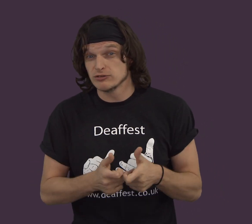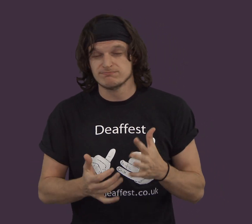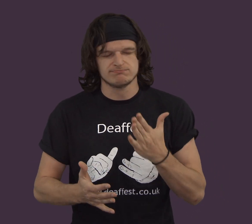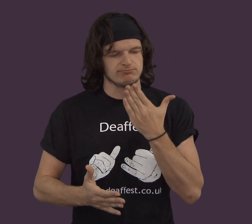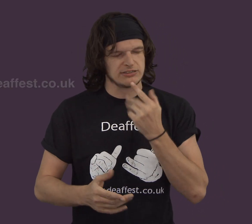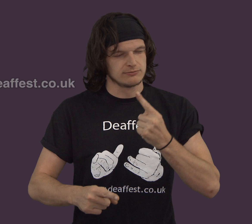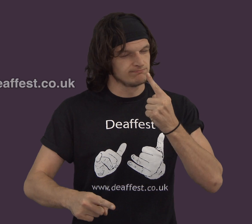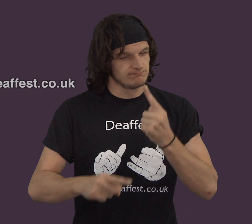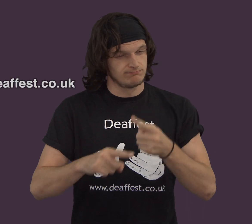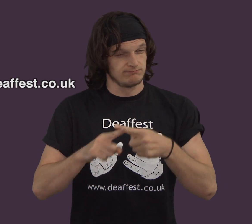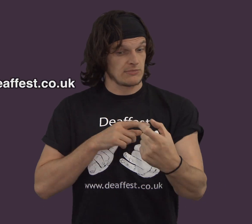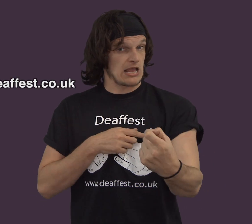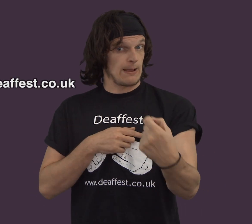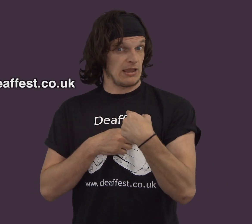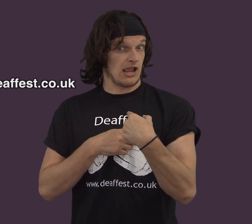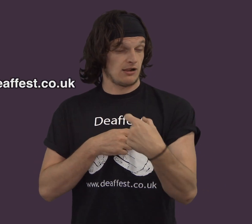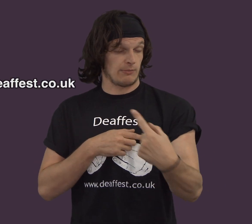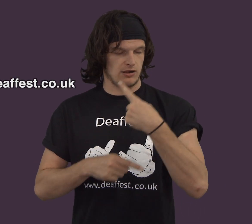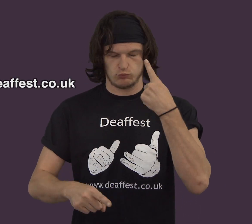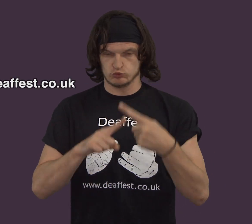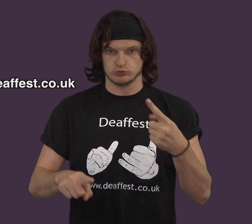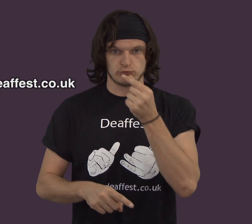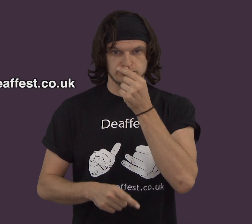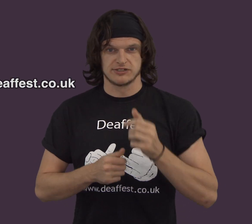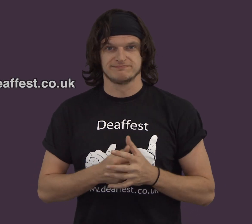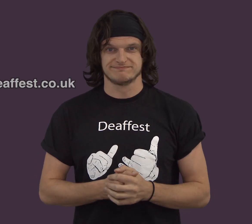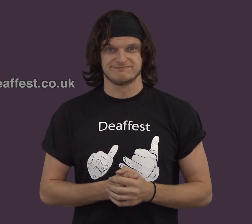So, do email us as soon as possible.